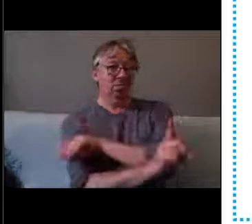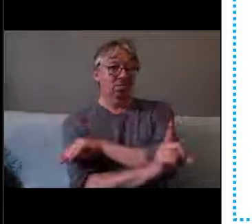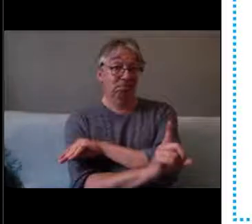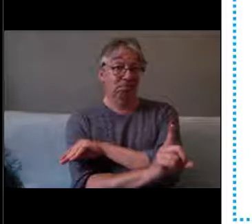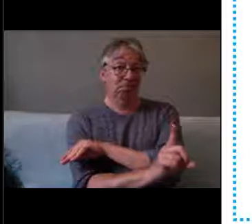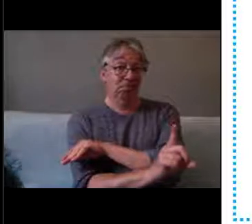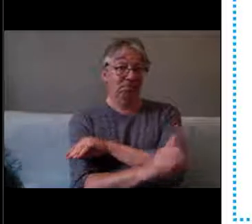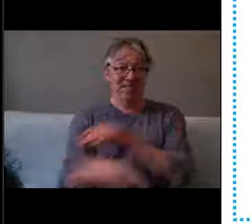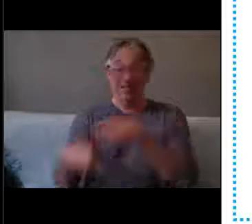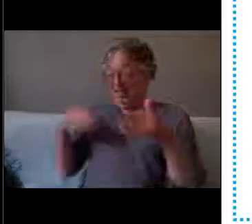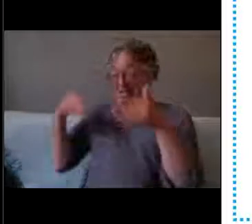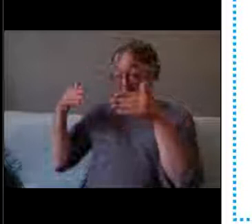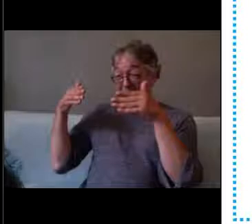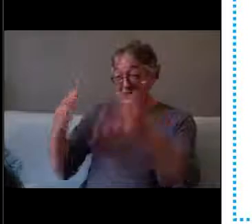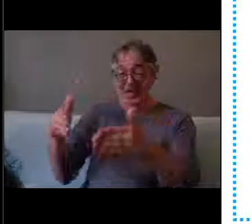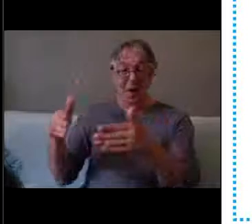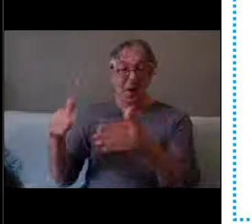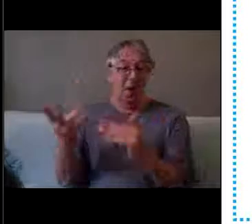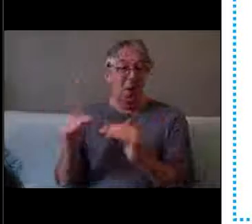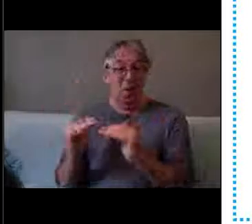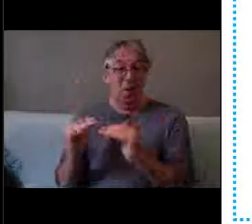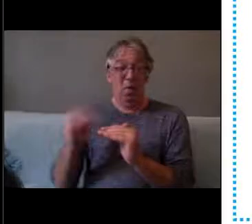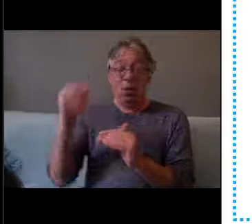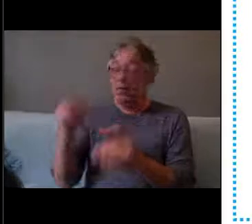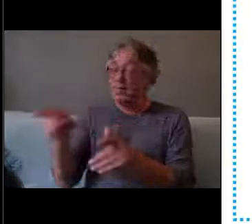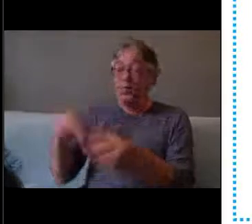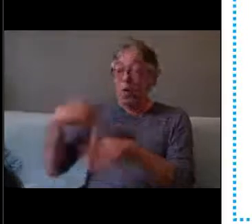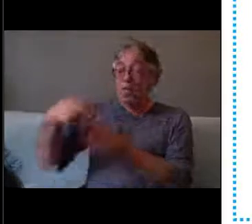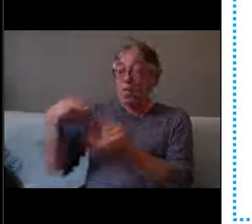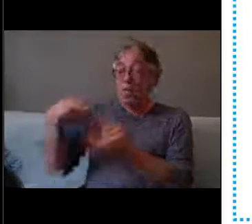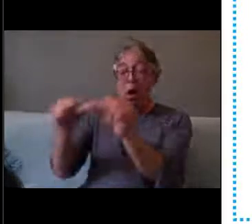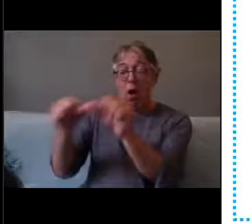and taking into account the local needs in a new and changing climate.